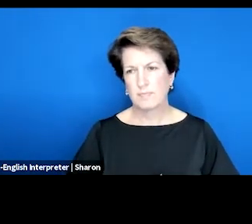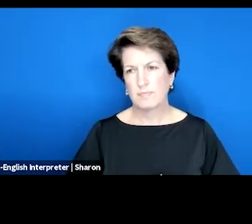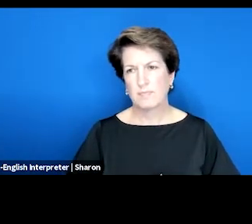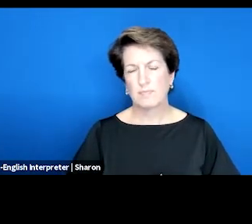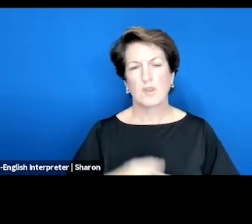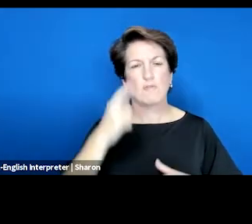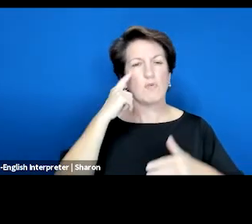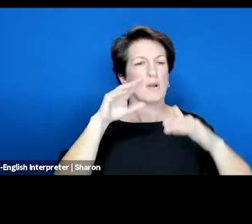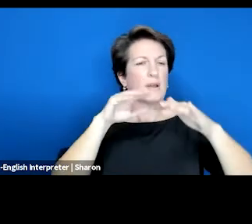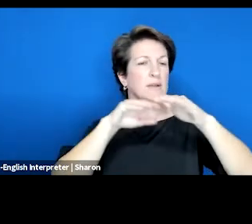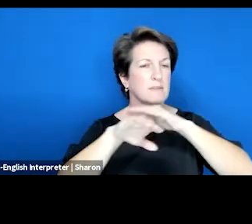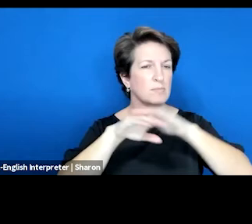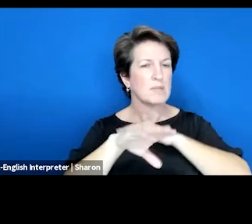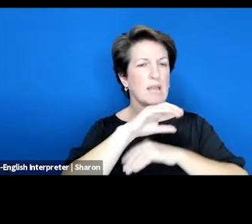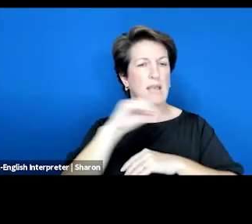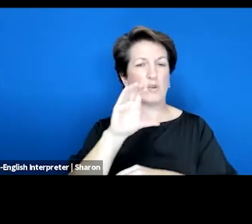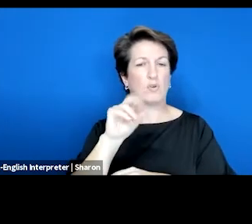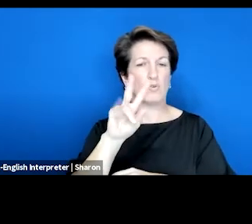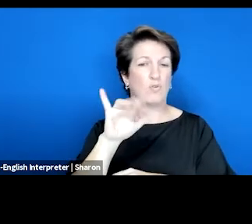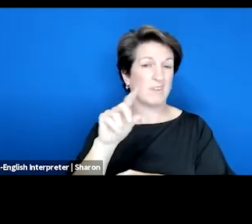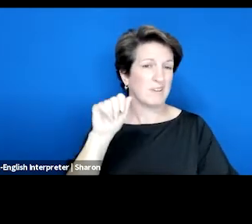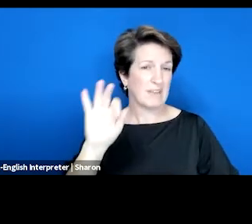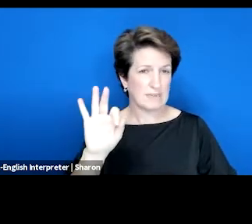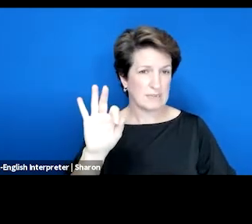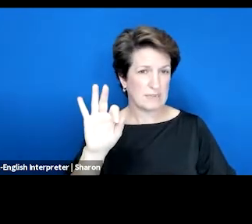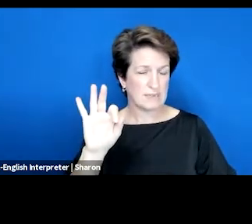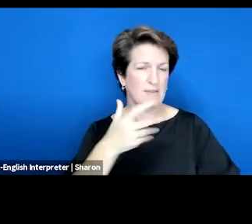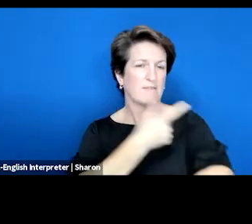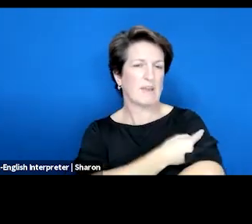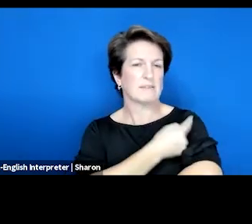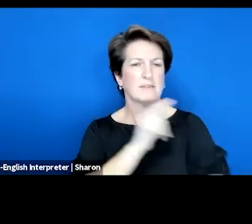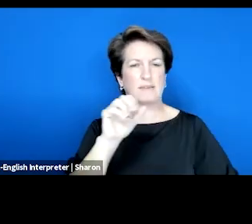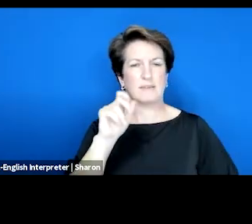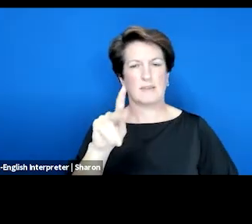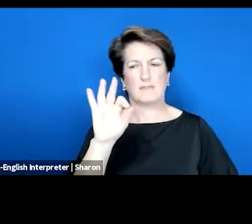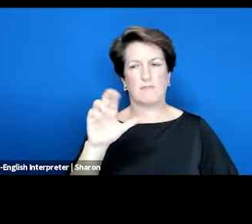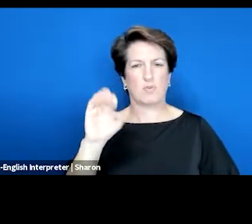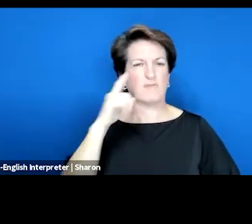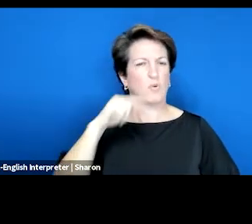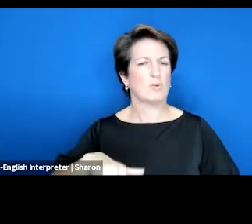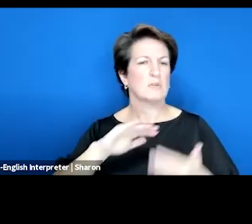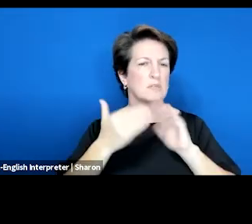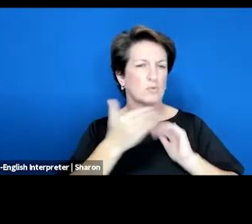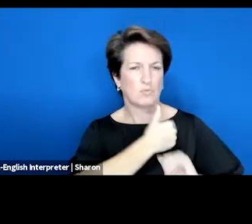people where we all experience social and economic equity. That is the work we are doing at